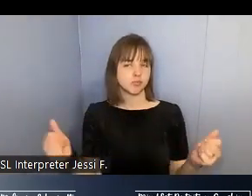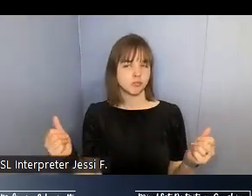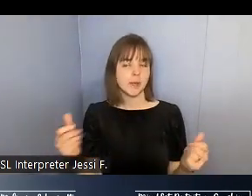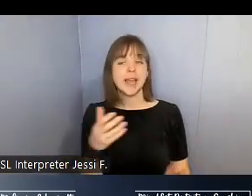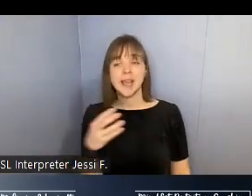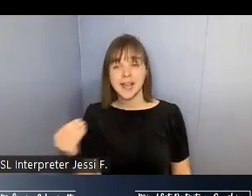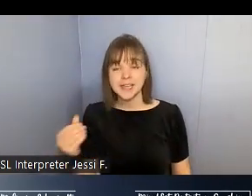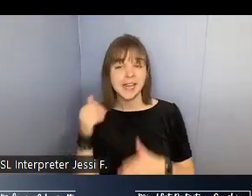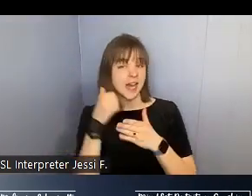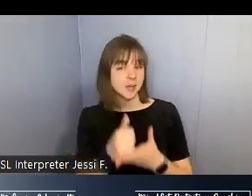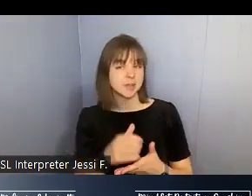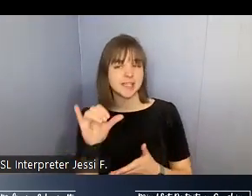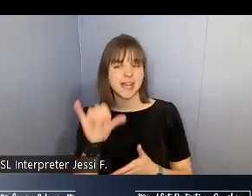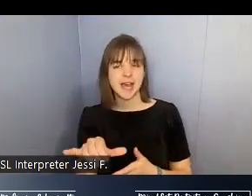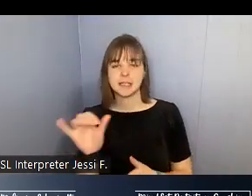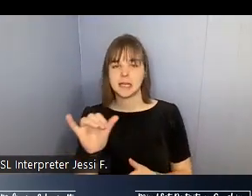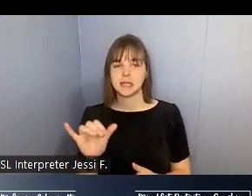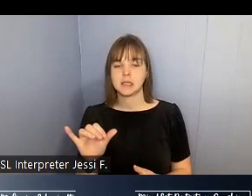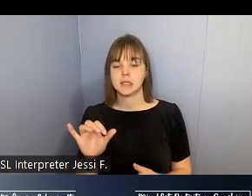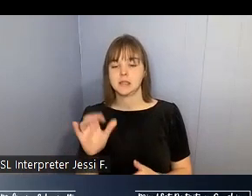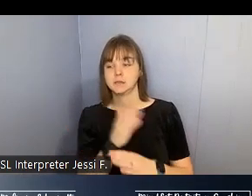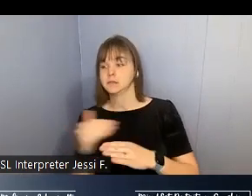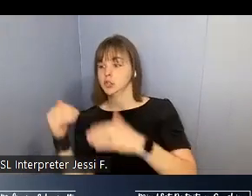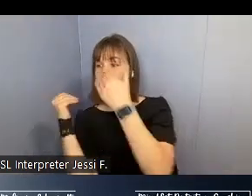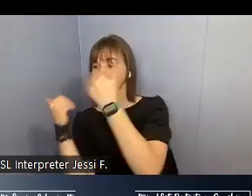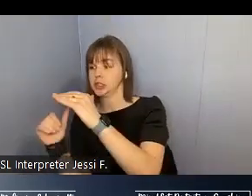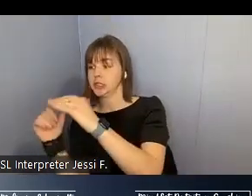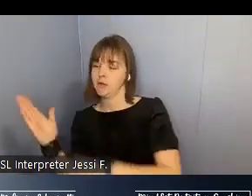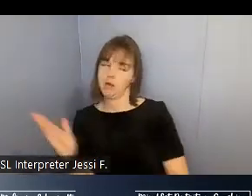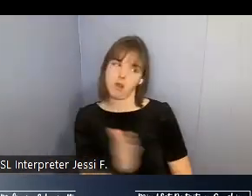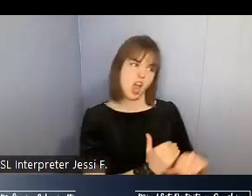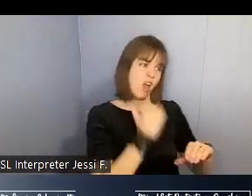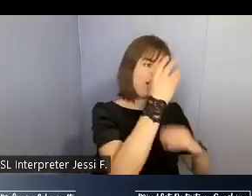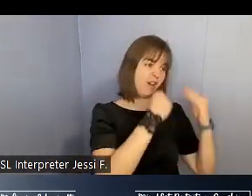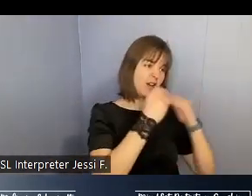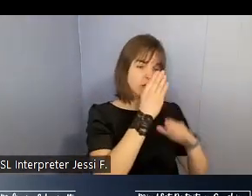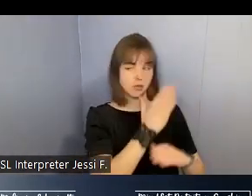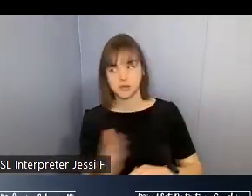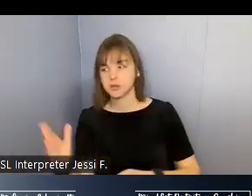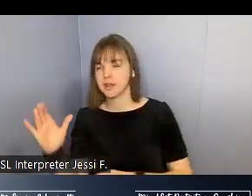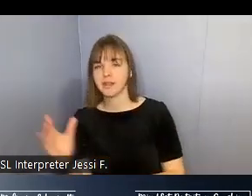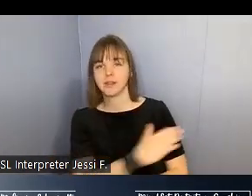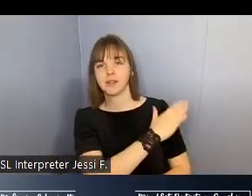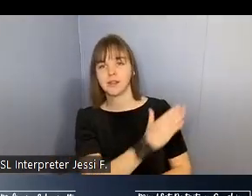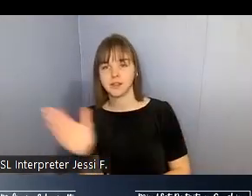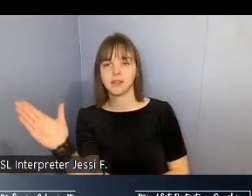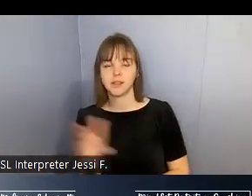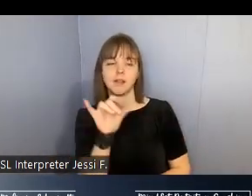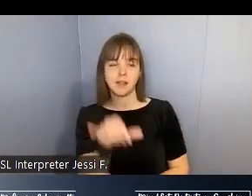It helps improve your relationship with food. So if you're somebody that often has some guilt, or shame, and anxiety around food, learning how to slow down and eat